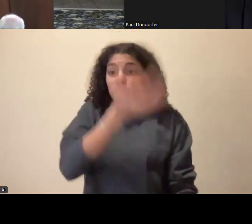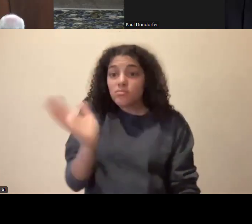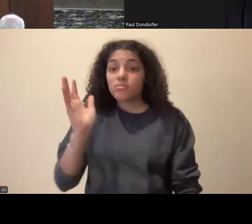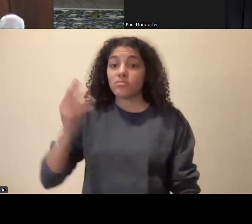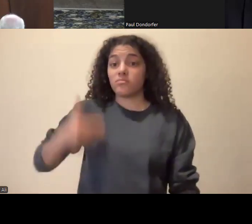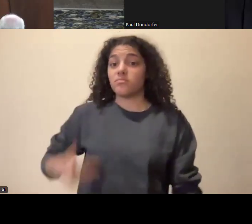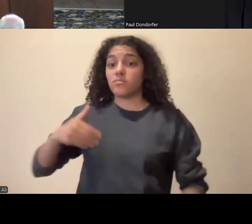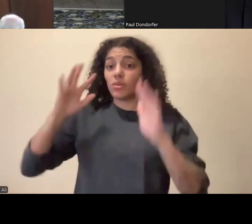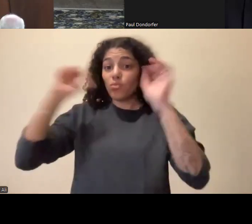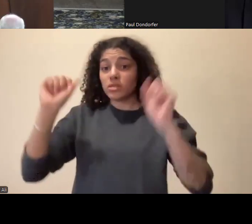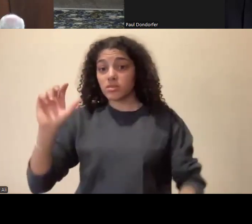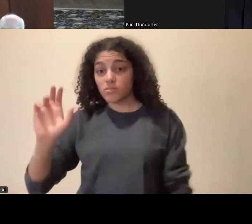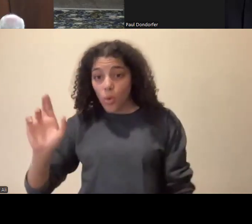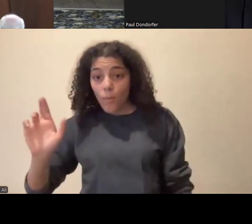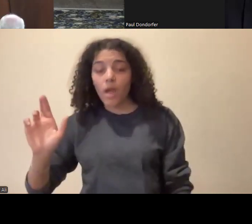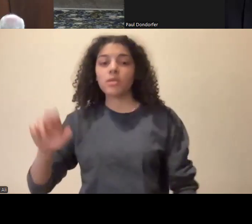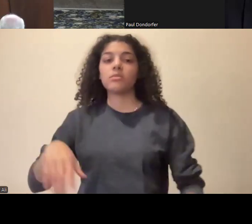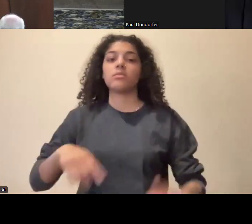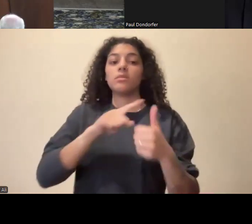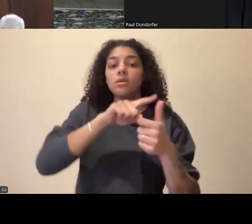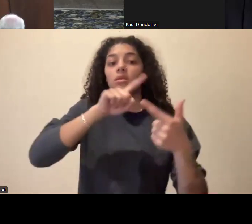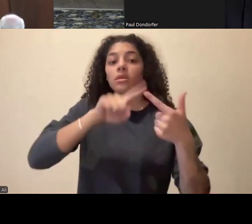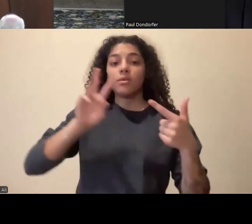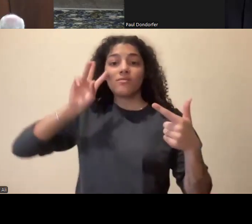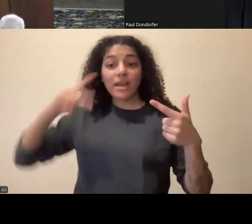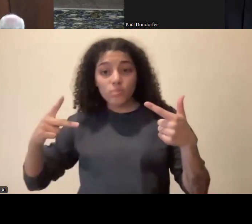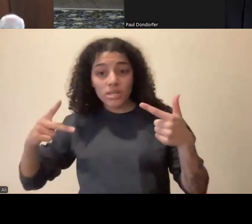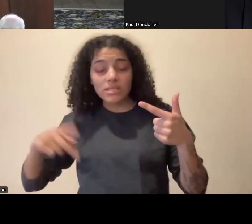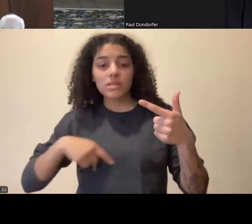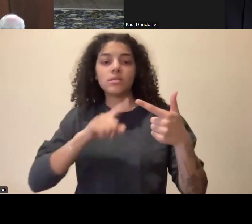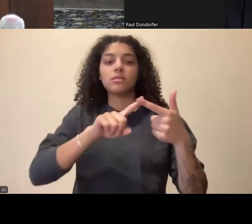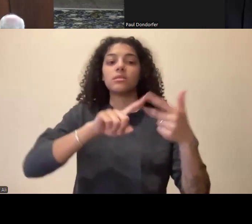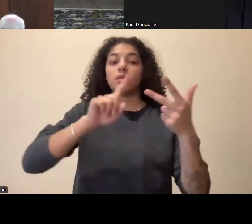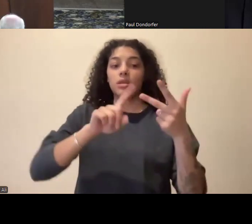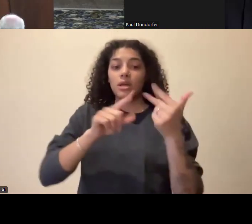President Mercedes Vasquez Simmons Vice President Carolyn Dove Hoffman Assistant Majority Leader